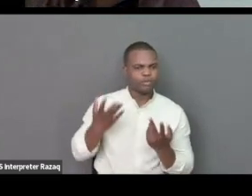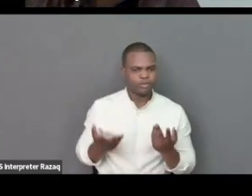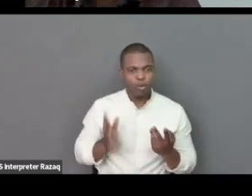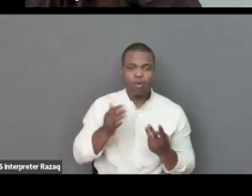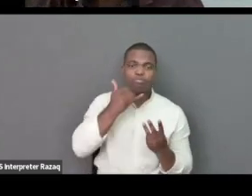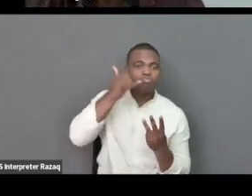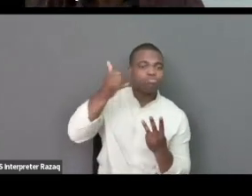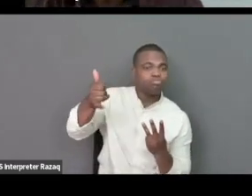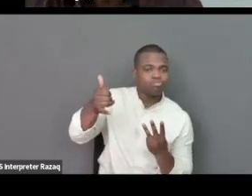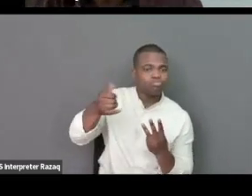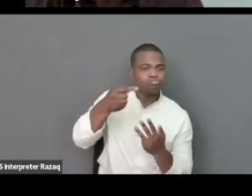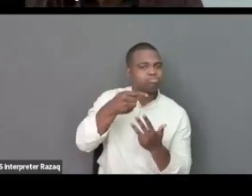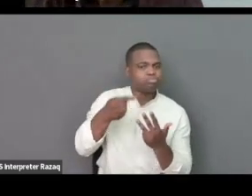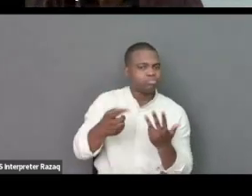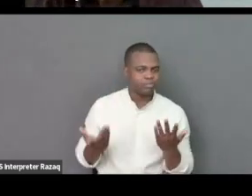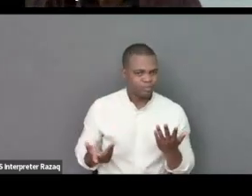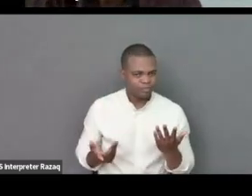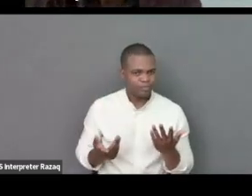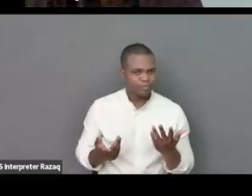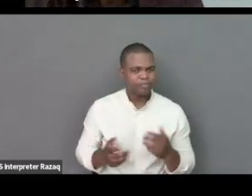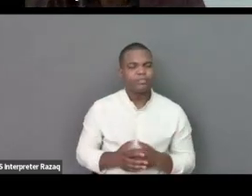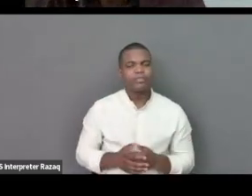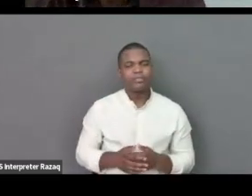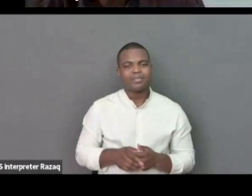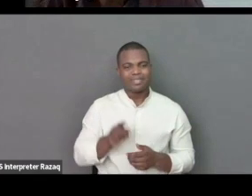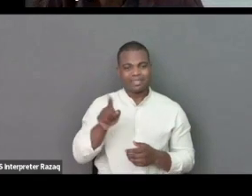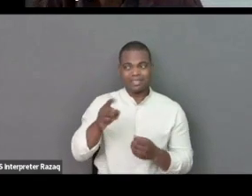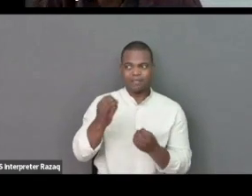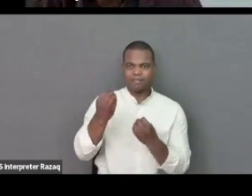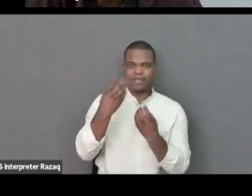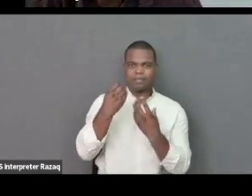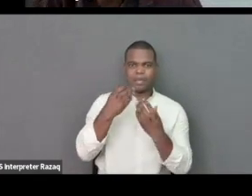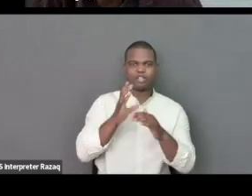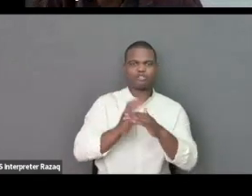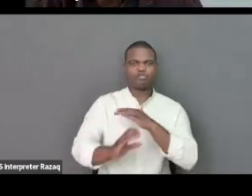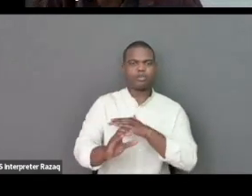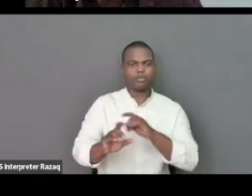is kind of the other end of the spectrum, is a